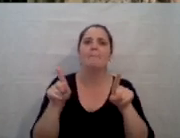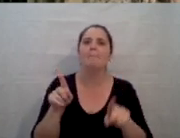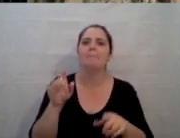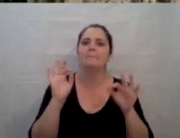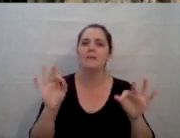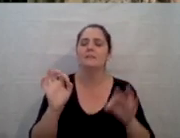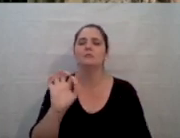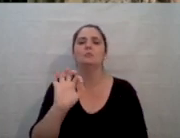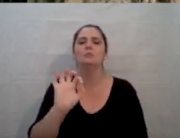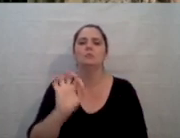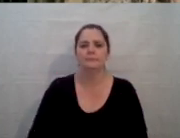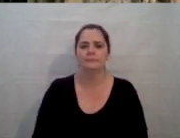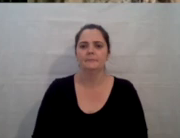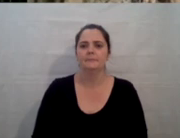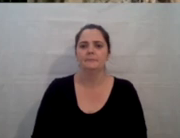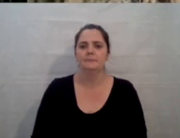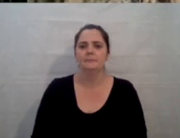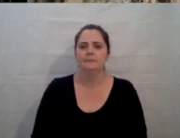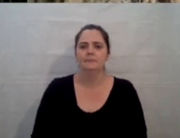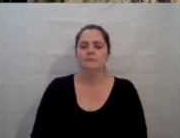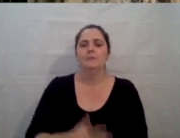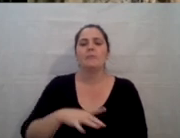The third thing that we sight for are mapping lines.